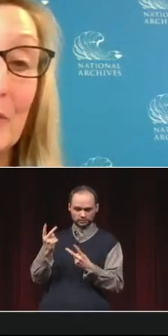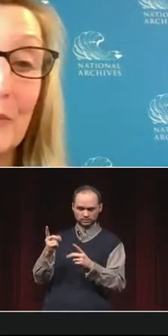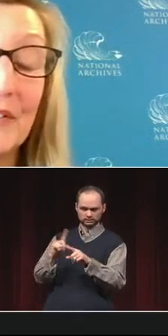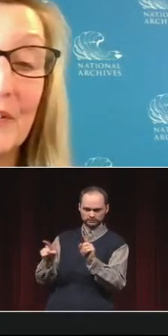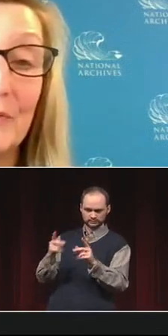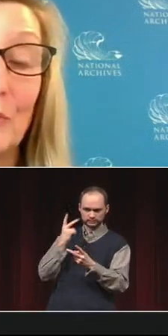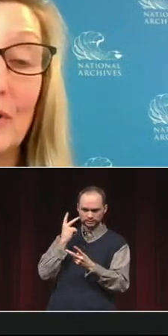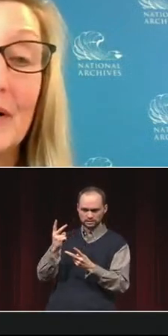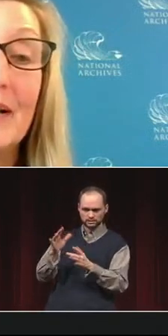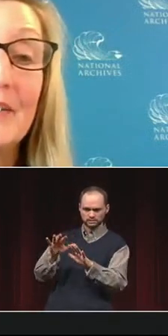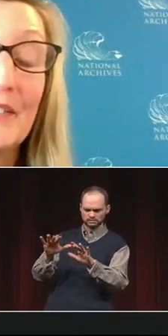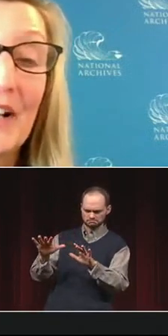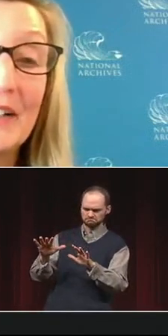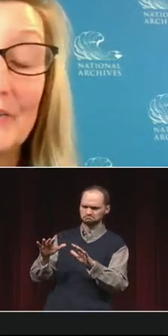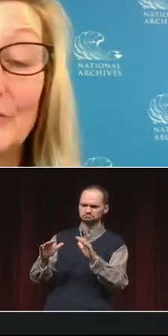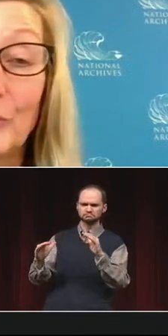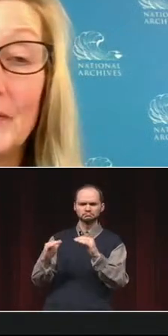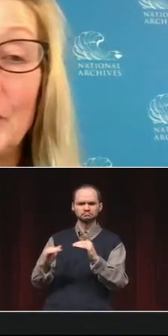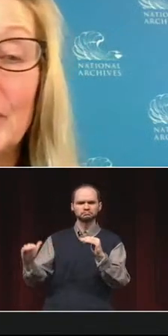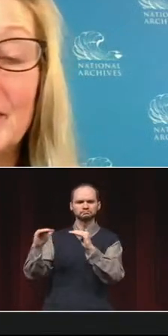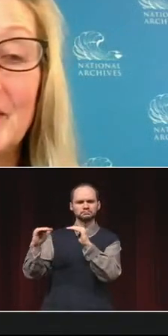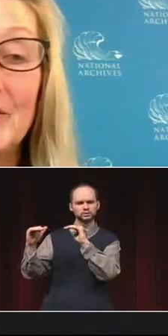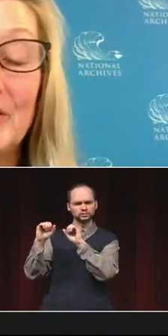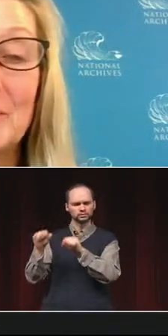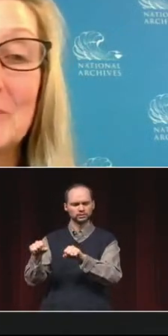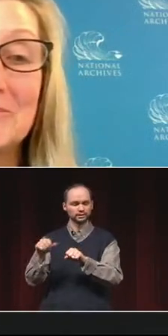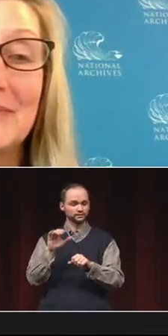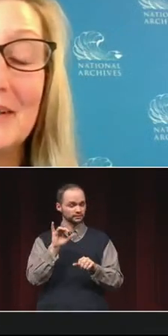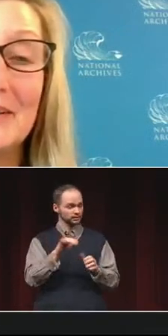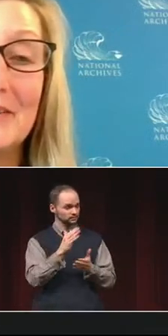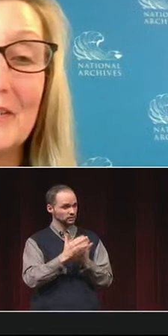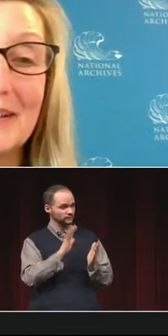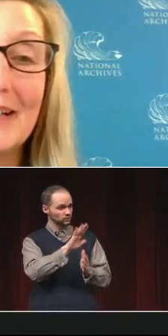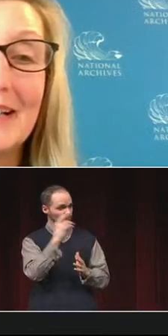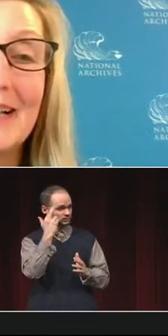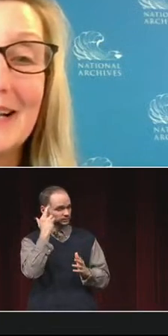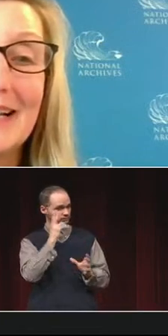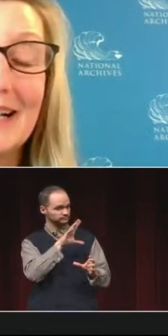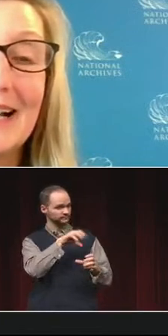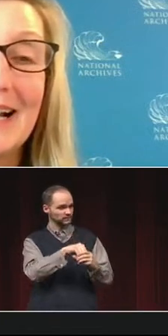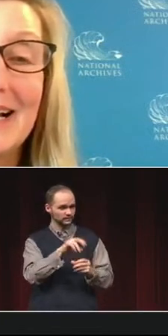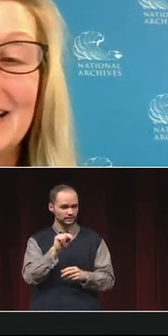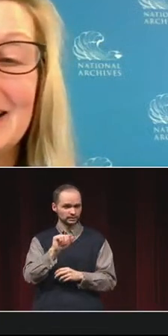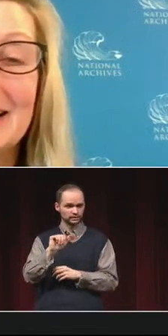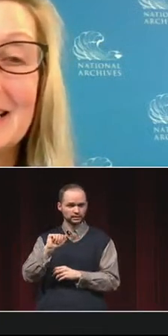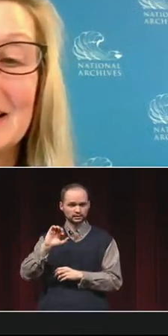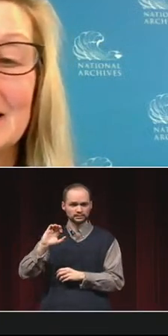reason for deciding to join the organization? >> >>: I was bathed in the people that came